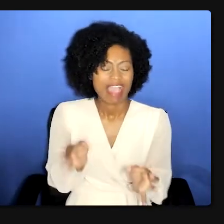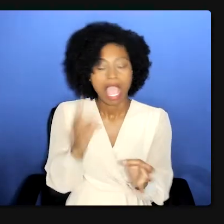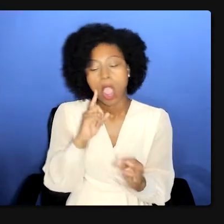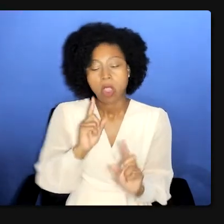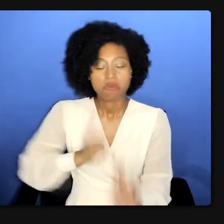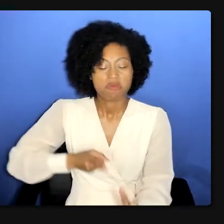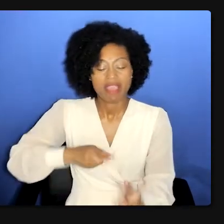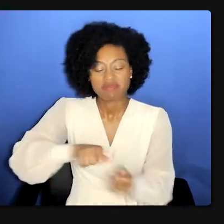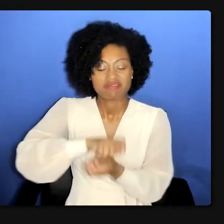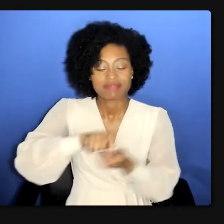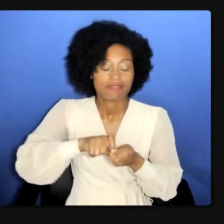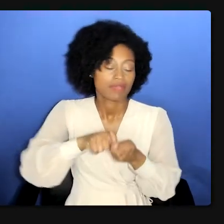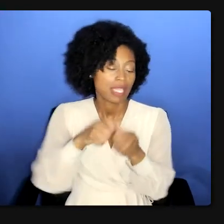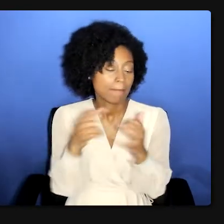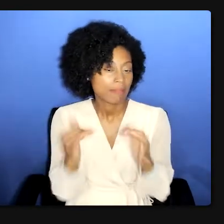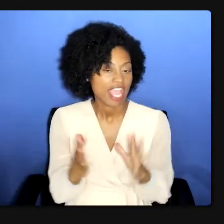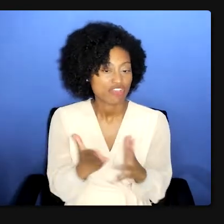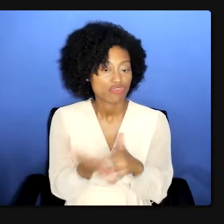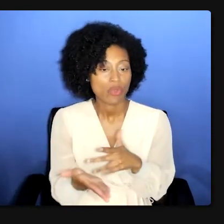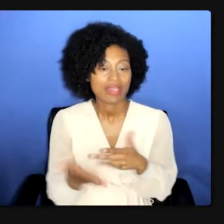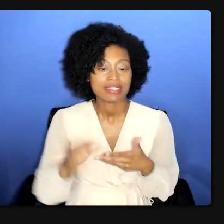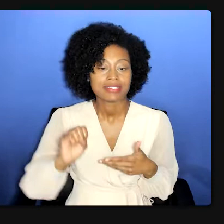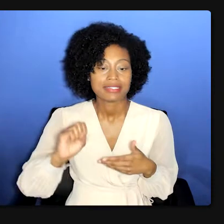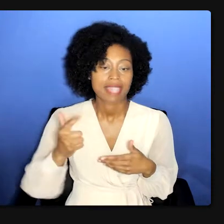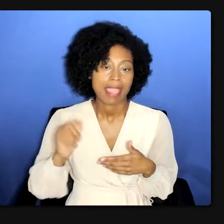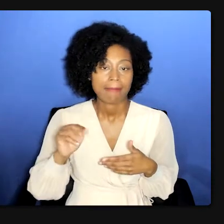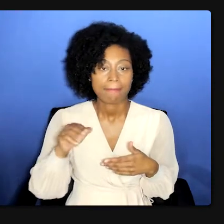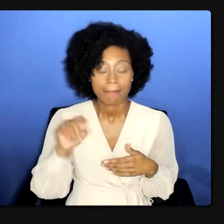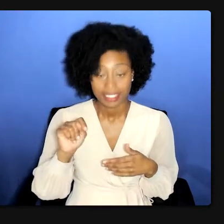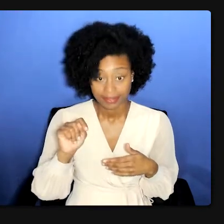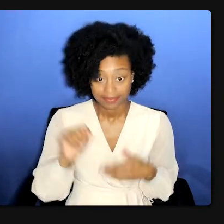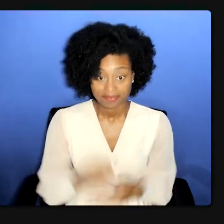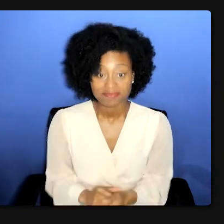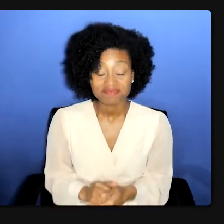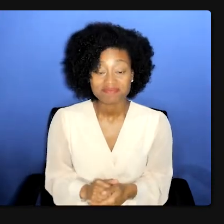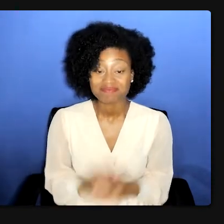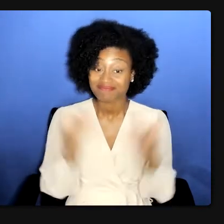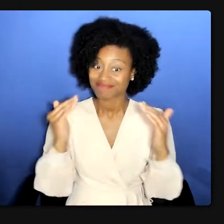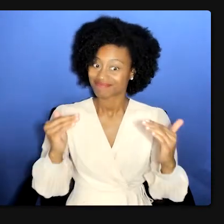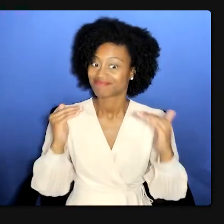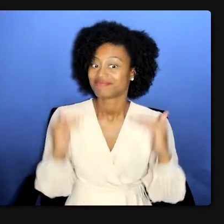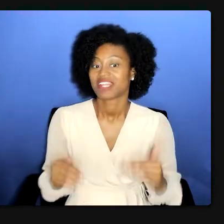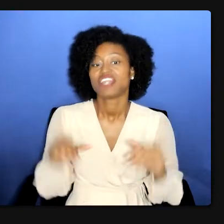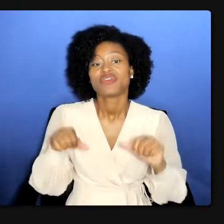or choosing to target specific players through a segment. Next, we have the option